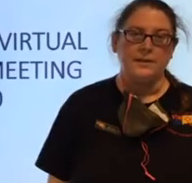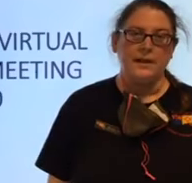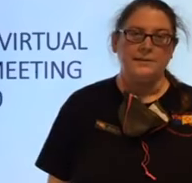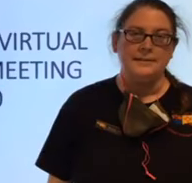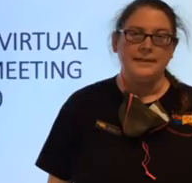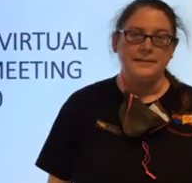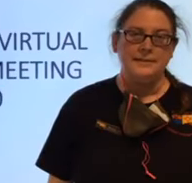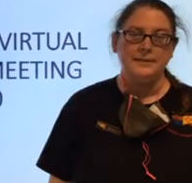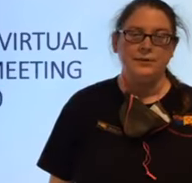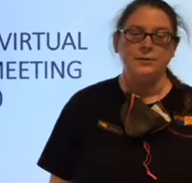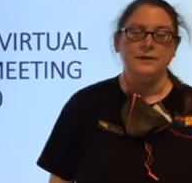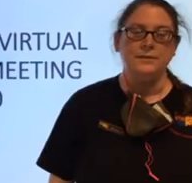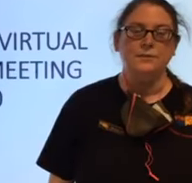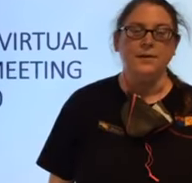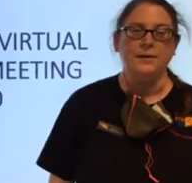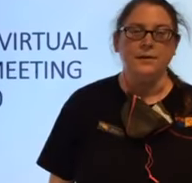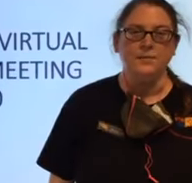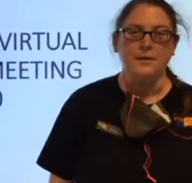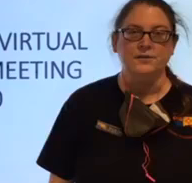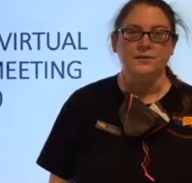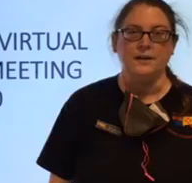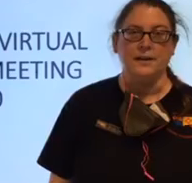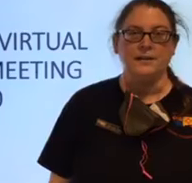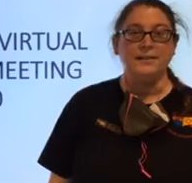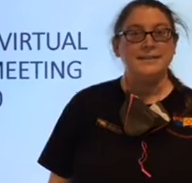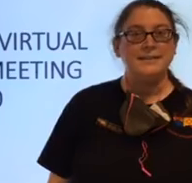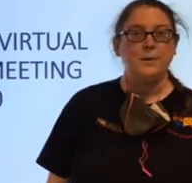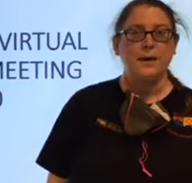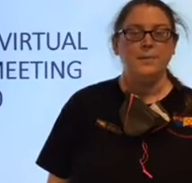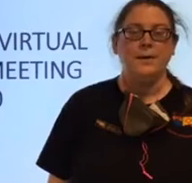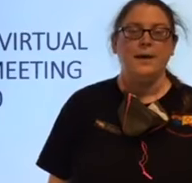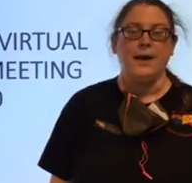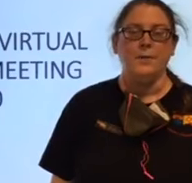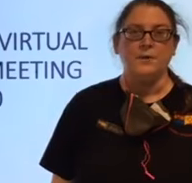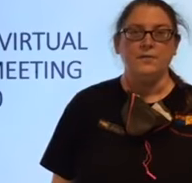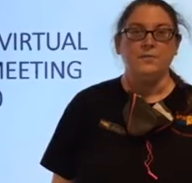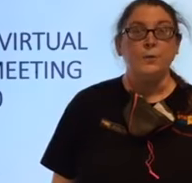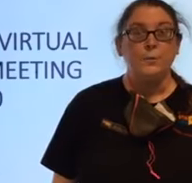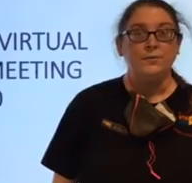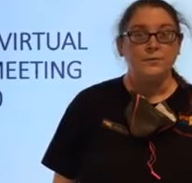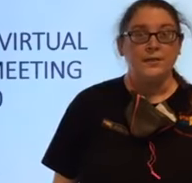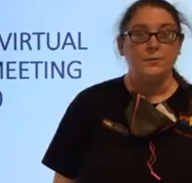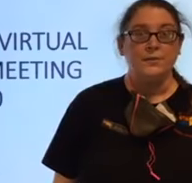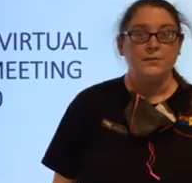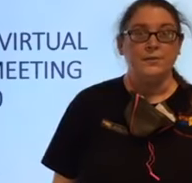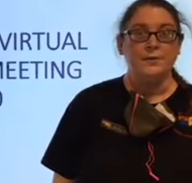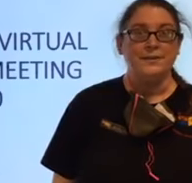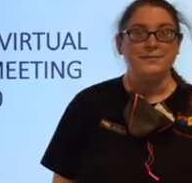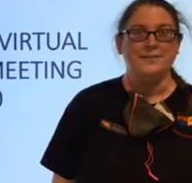online tonight you can also find our information online on inciweb we have phone numbers available there for you to give us a